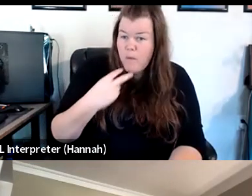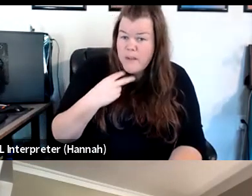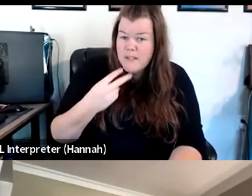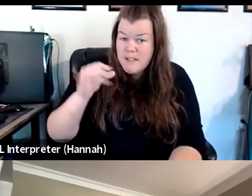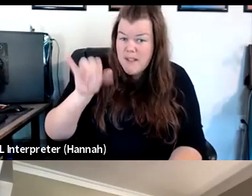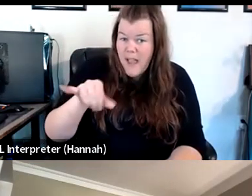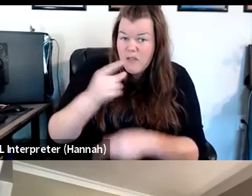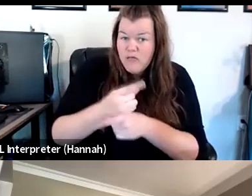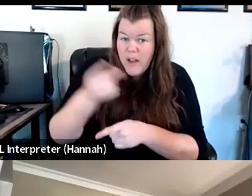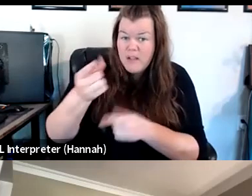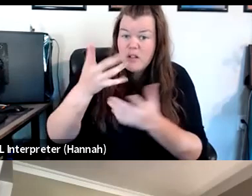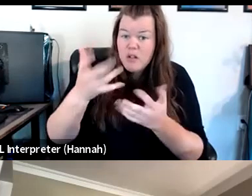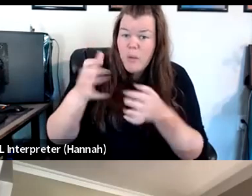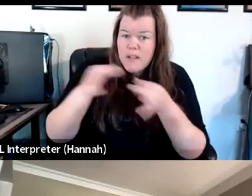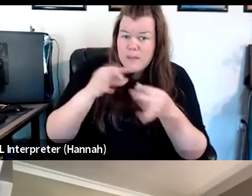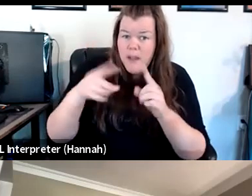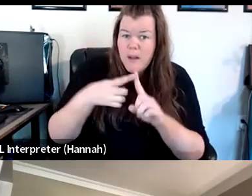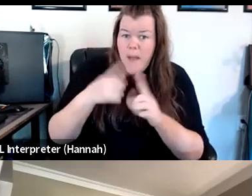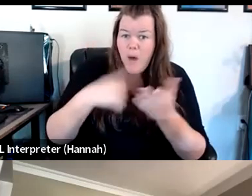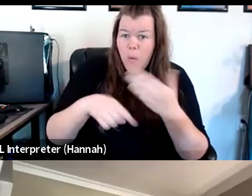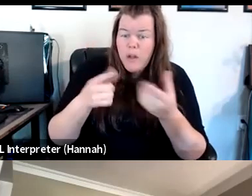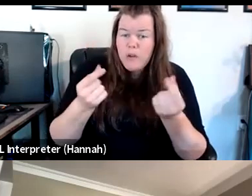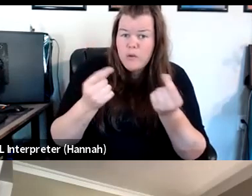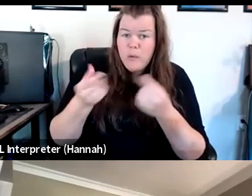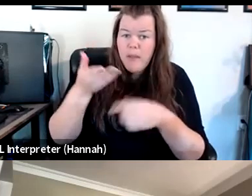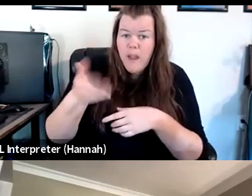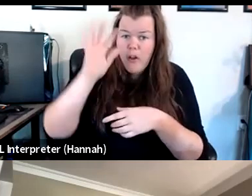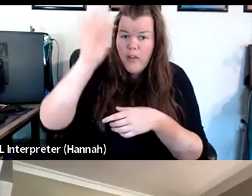You want to tell them about some of the some of the stuff you're doing at the federal level? Okay